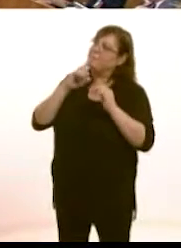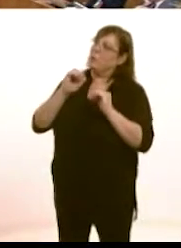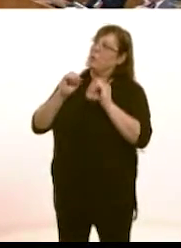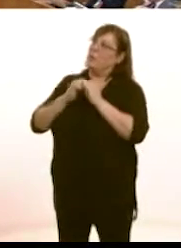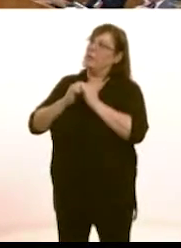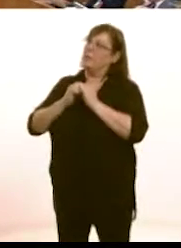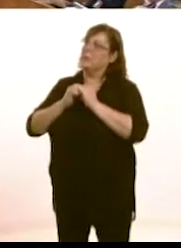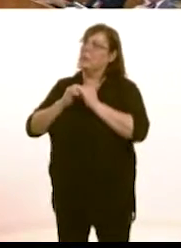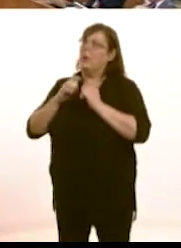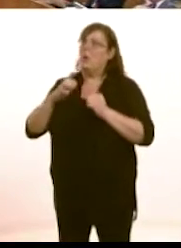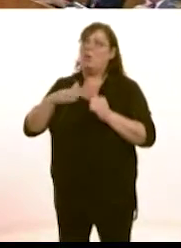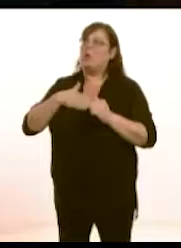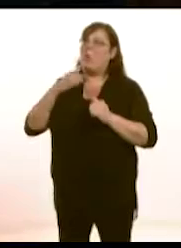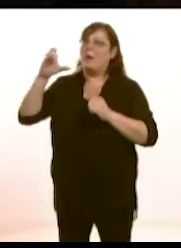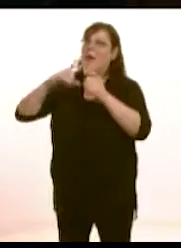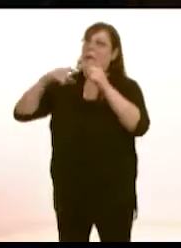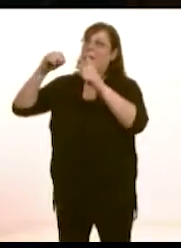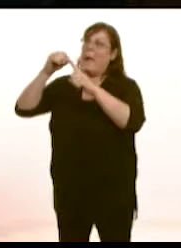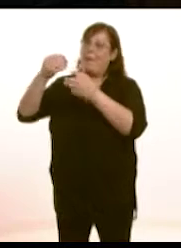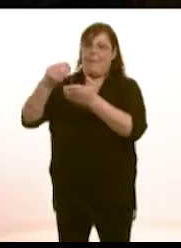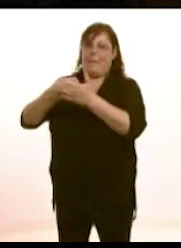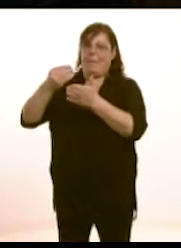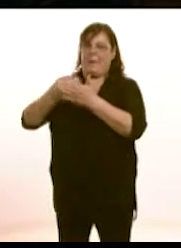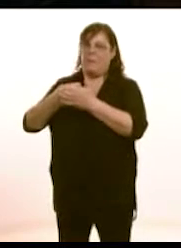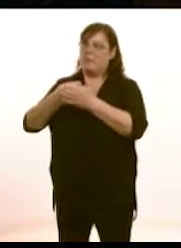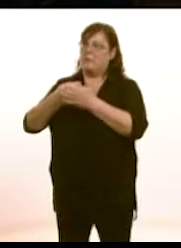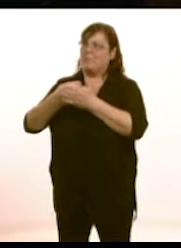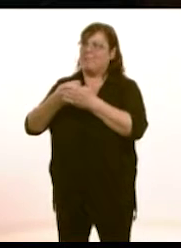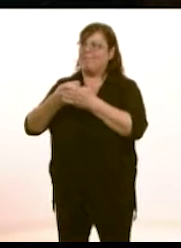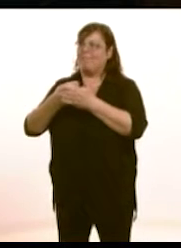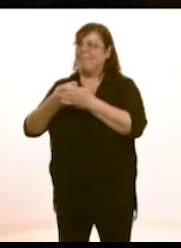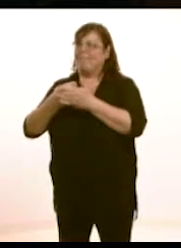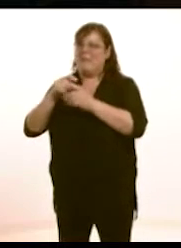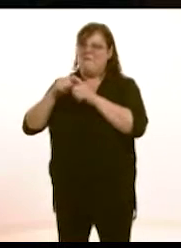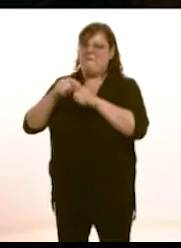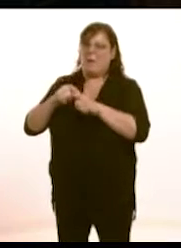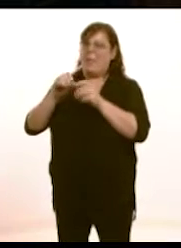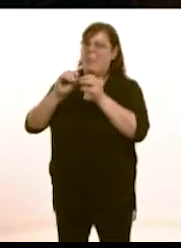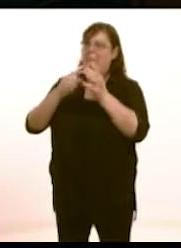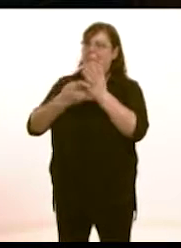is for the current CAP payments to be squeezed through what you can only term ëthe Barnett mangleí.